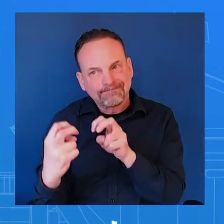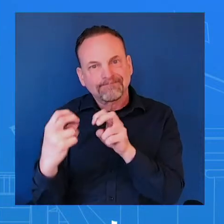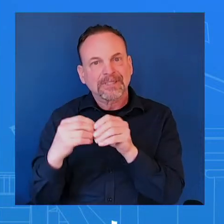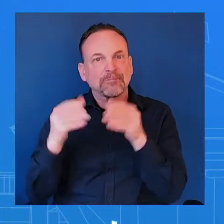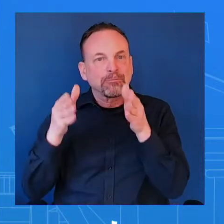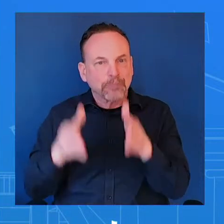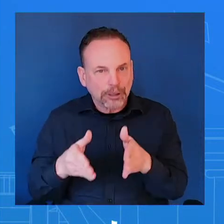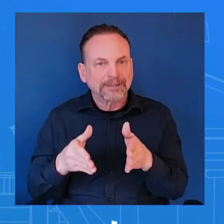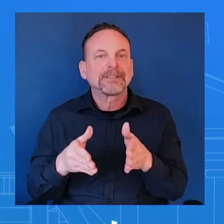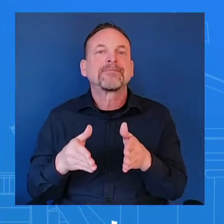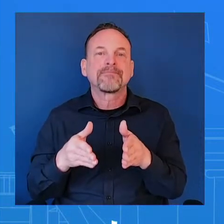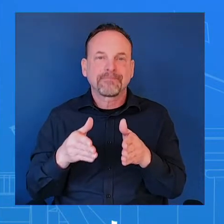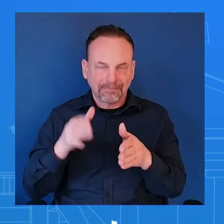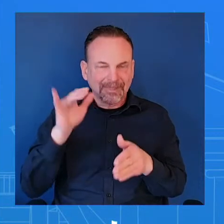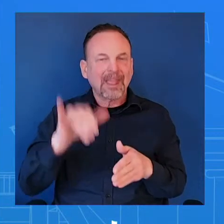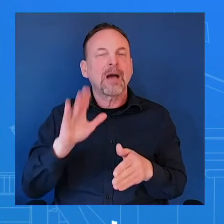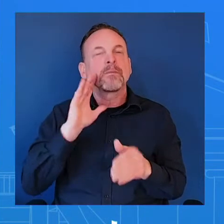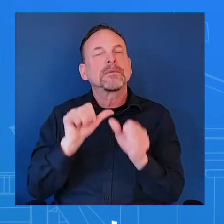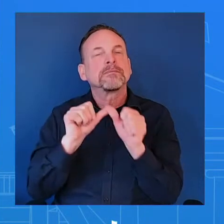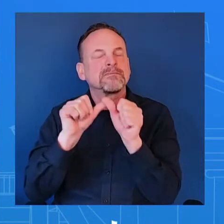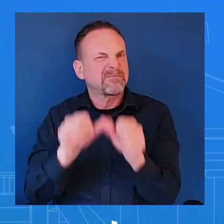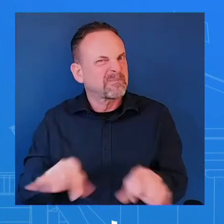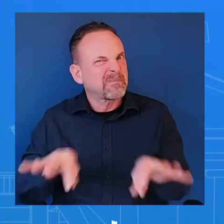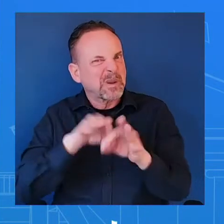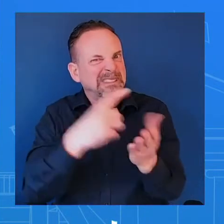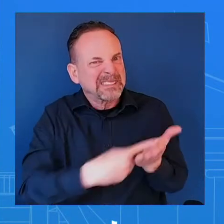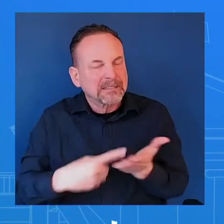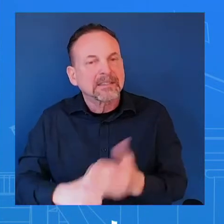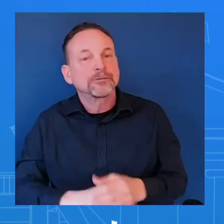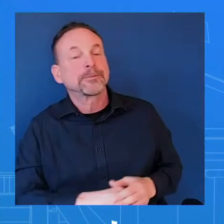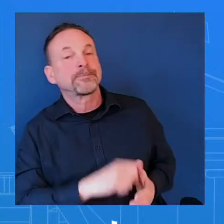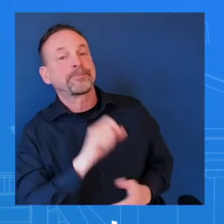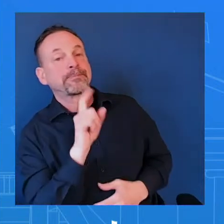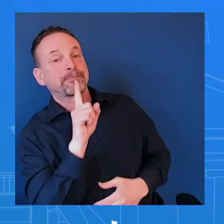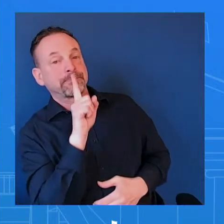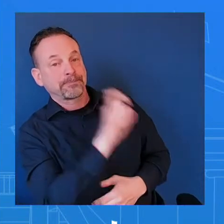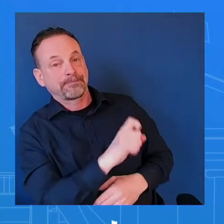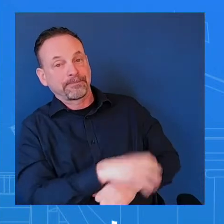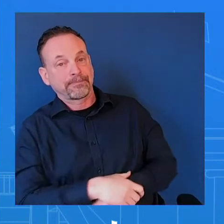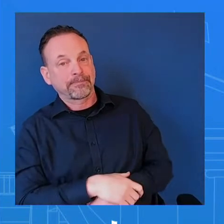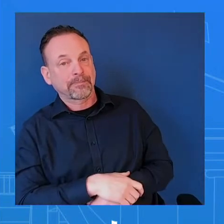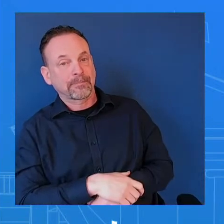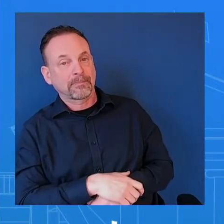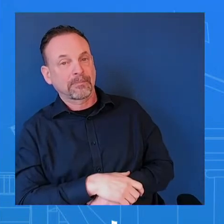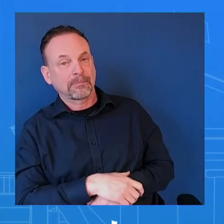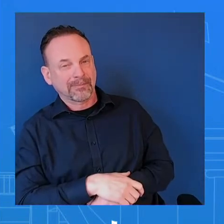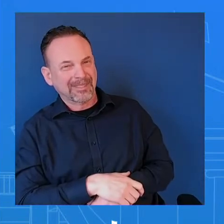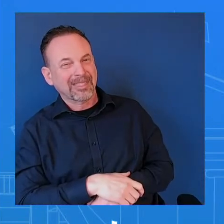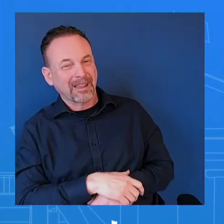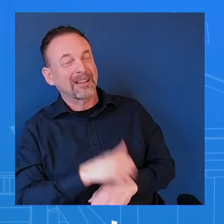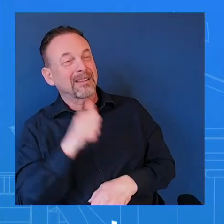to the President's policy toward Israel and Gaza as a result of yesterday's strike? Ms. Jean-Pierre: Well, I can say that nothing has changed,